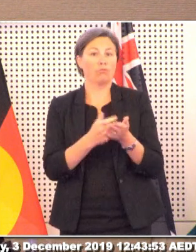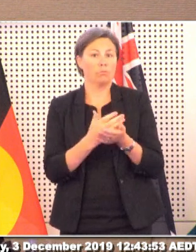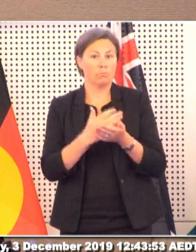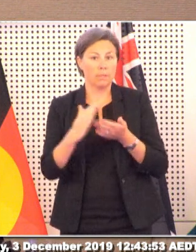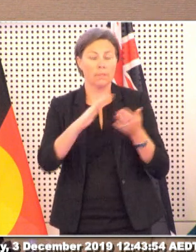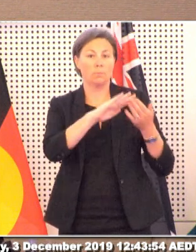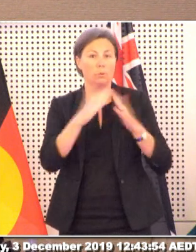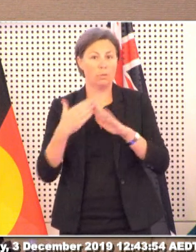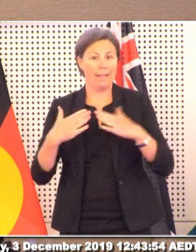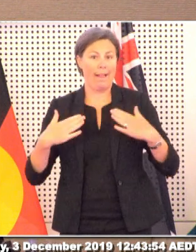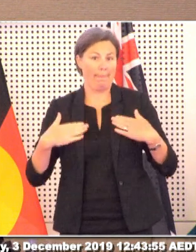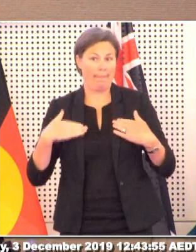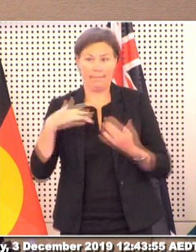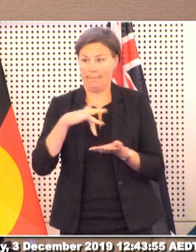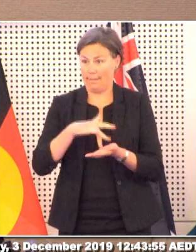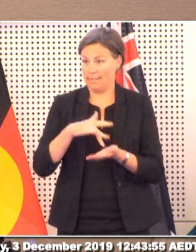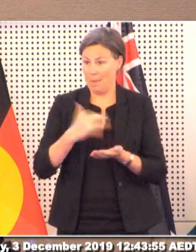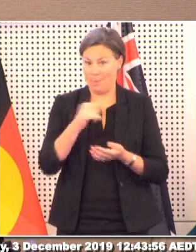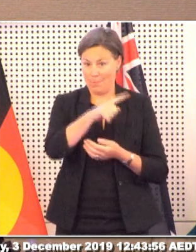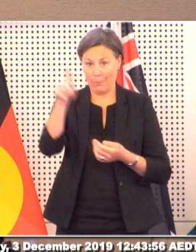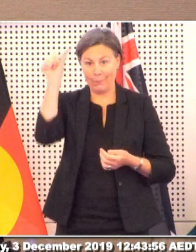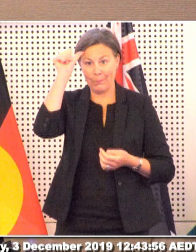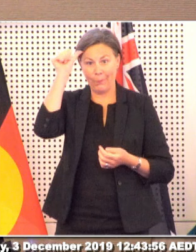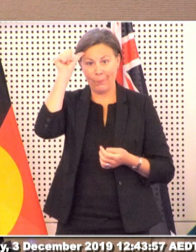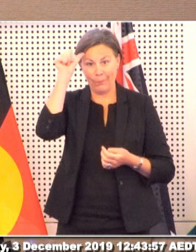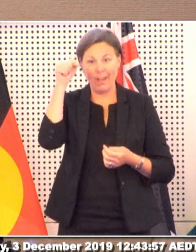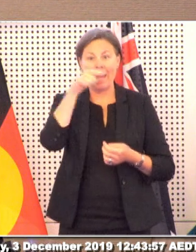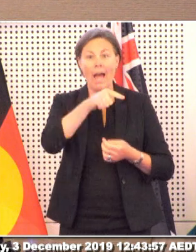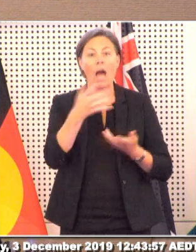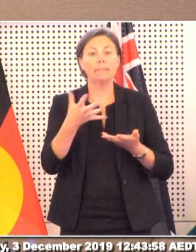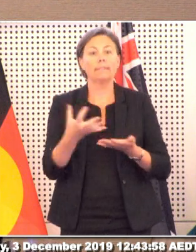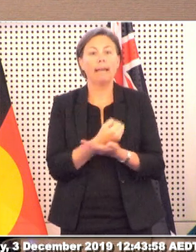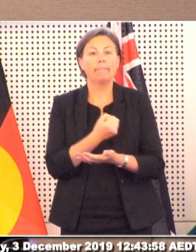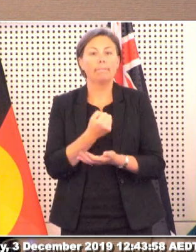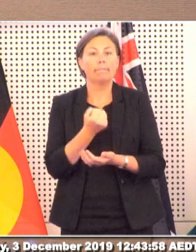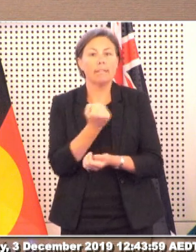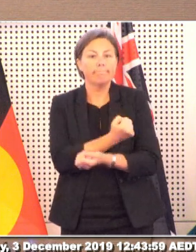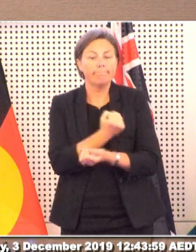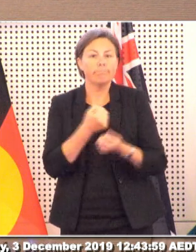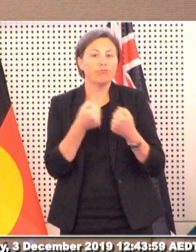That might be familiar to some of you as the place with the safe injecting room in Victoria that’s causing some controversy.